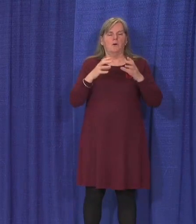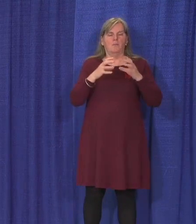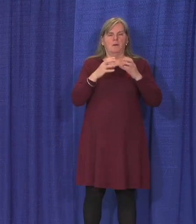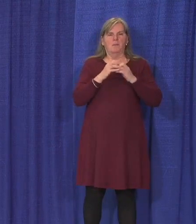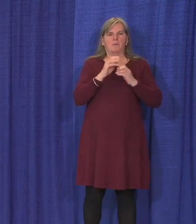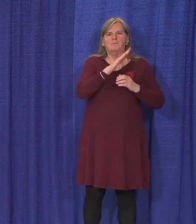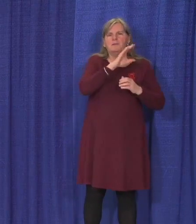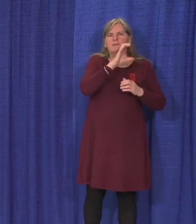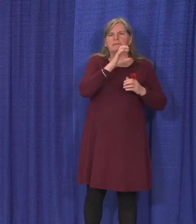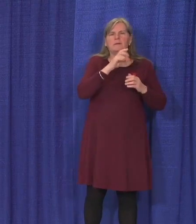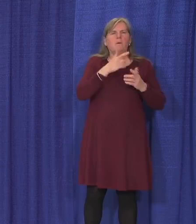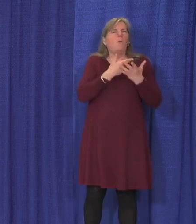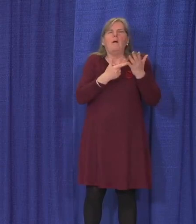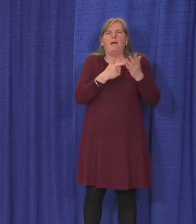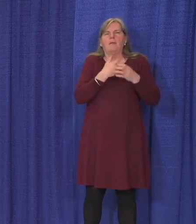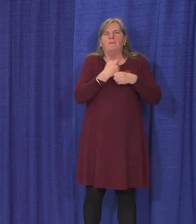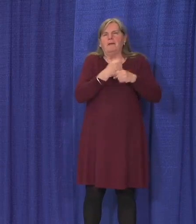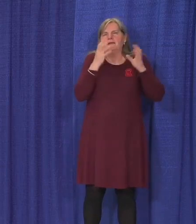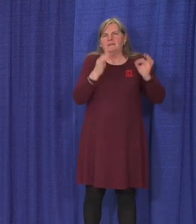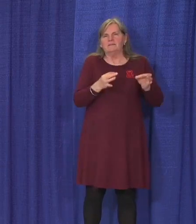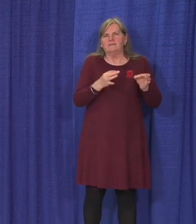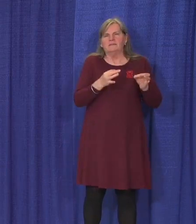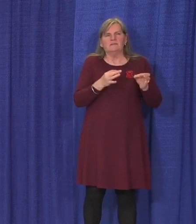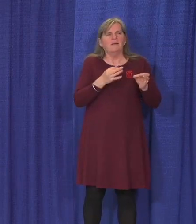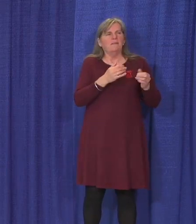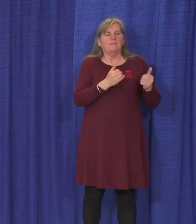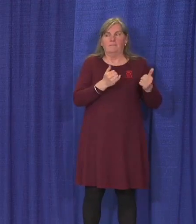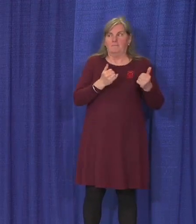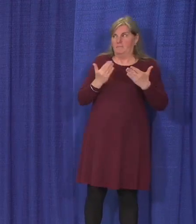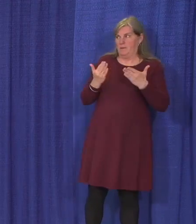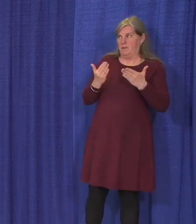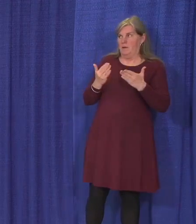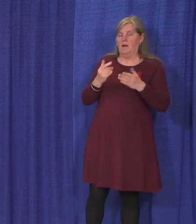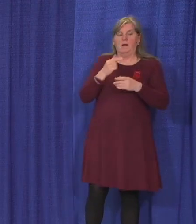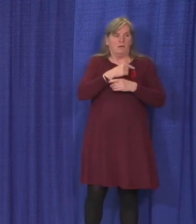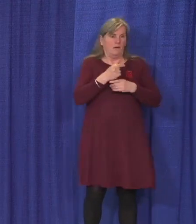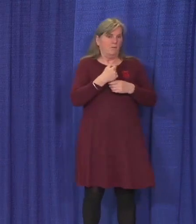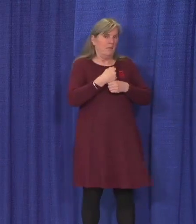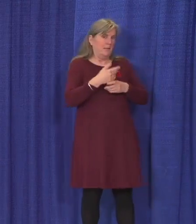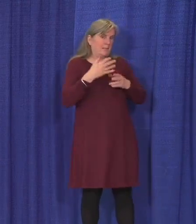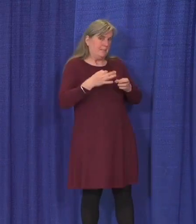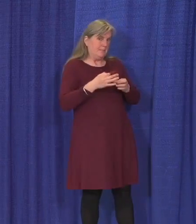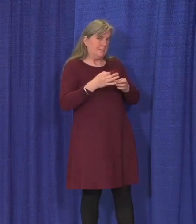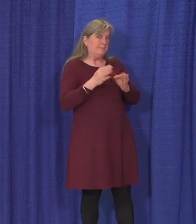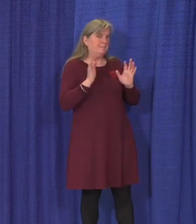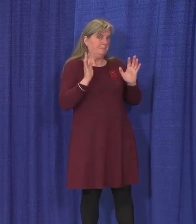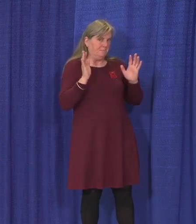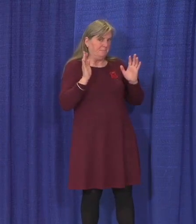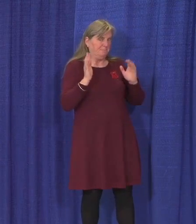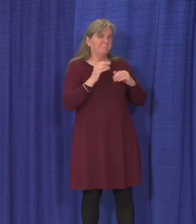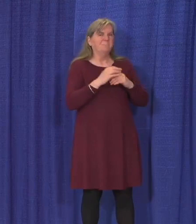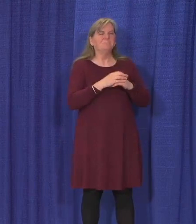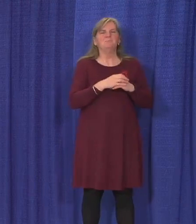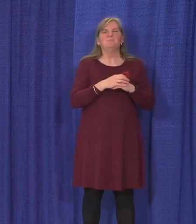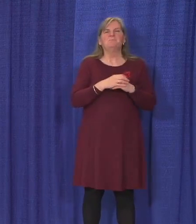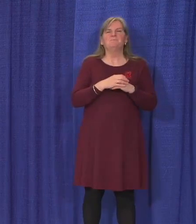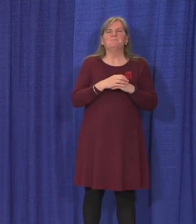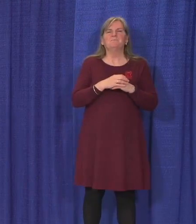government does not get in the way of recommendation.